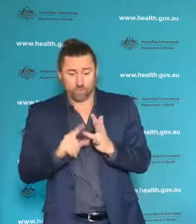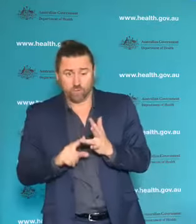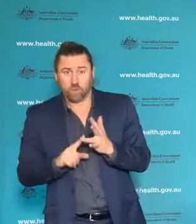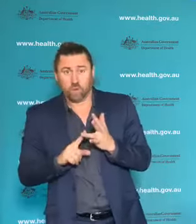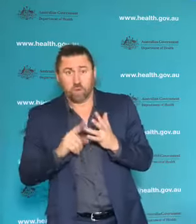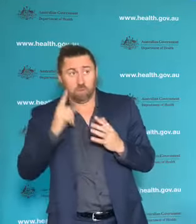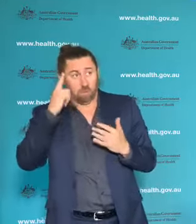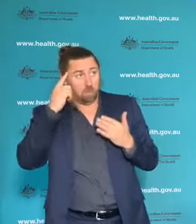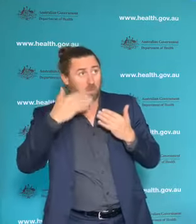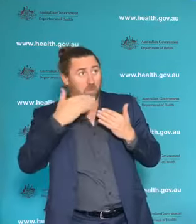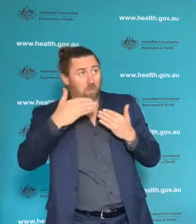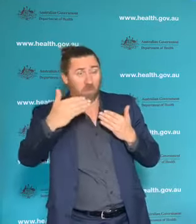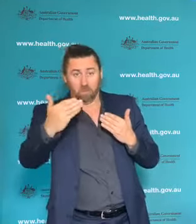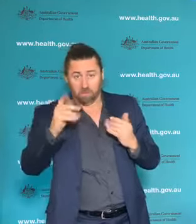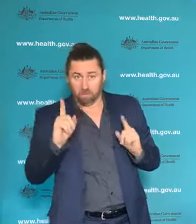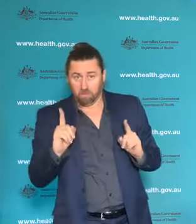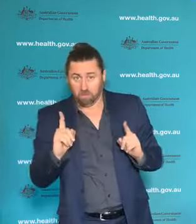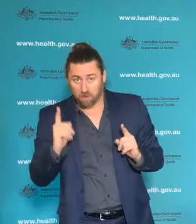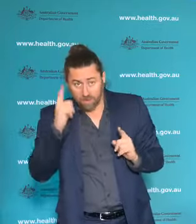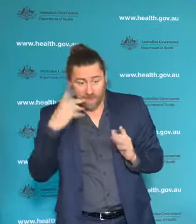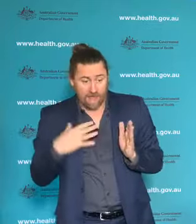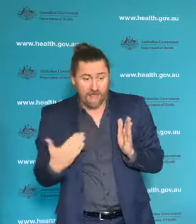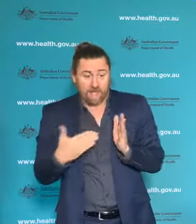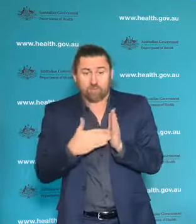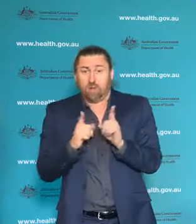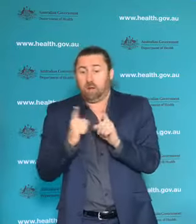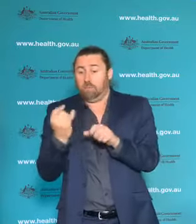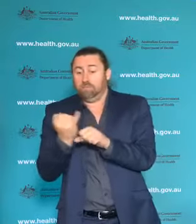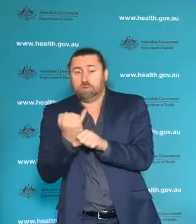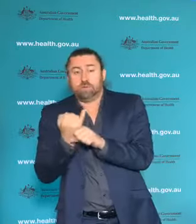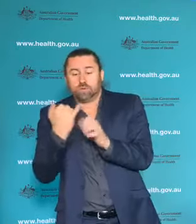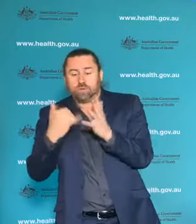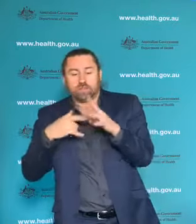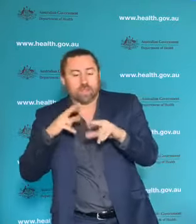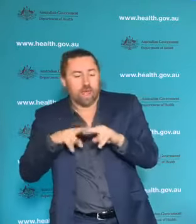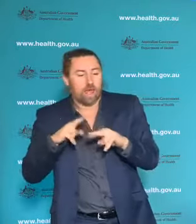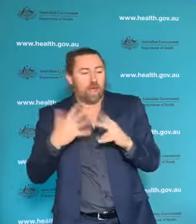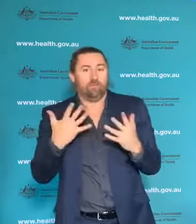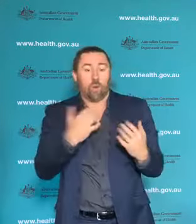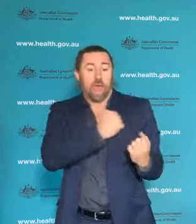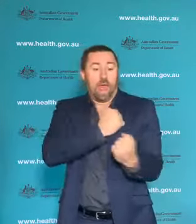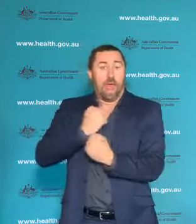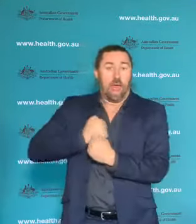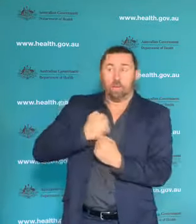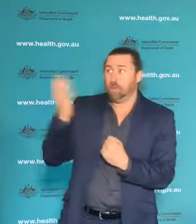I mean looking forward. Do you think it's going to be additional medical staff or defence staff, is it a supporting role? What do you see as